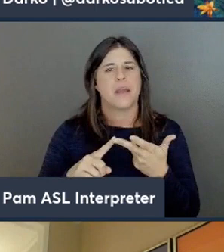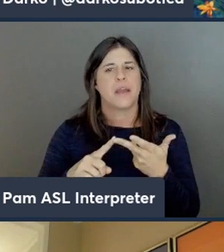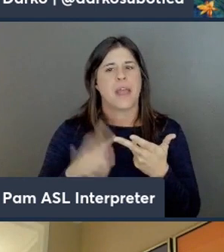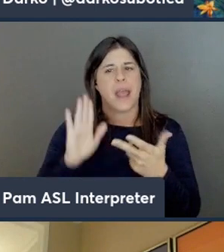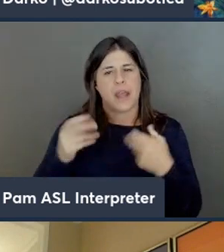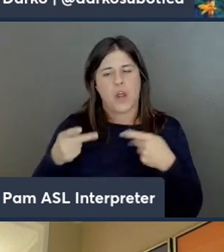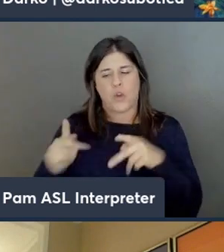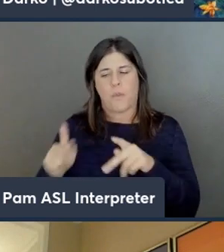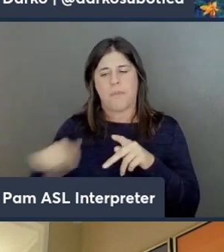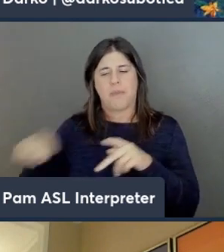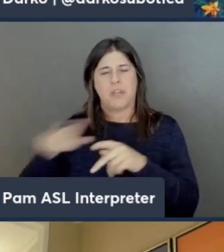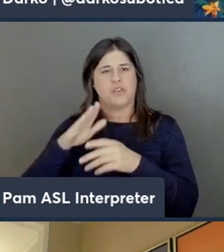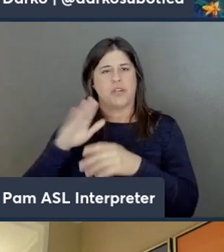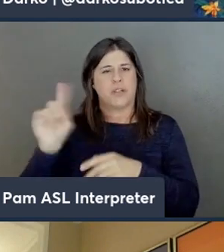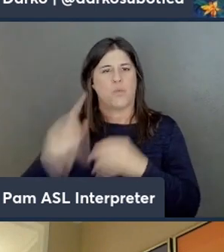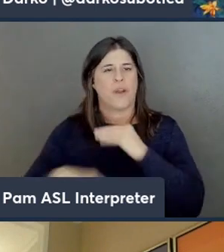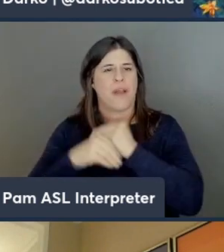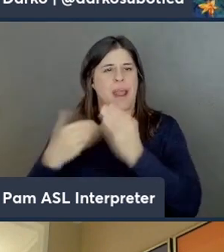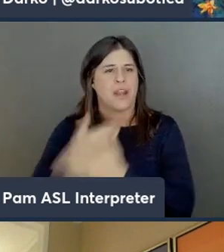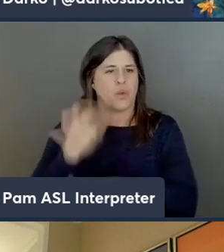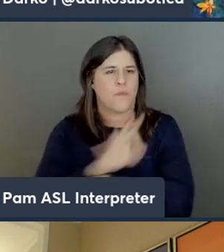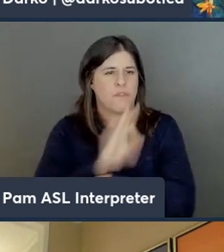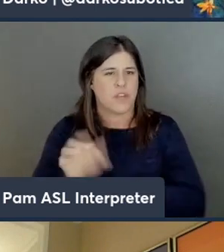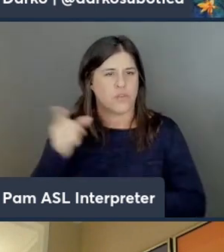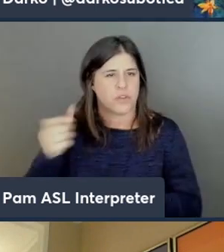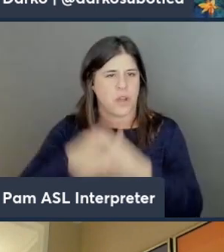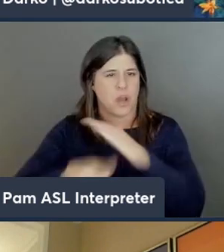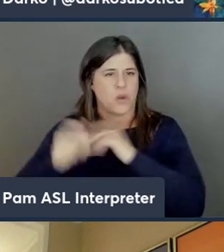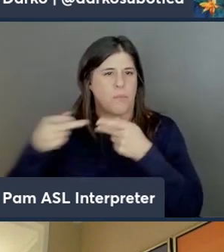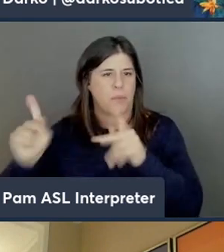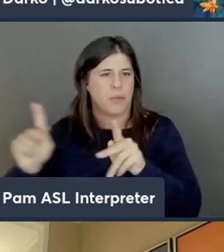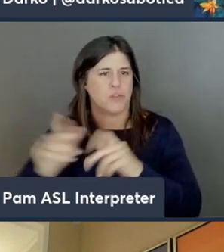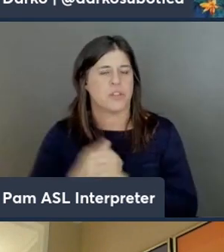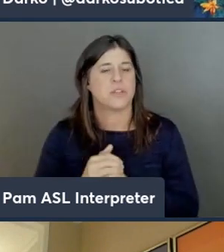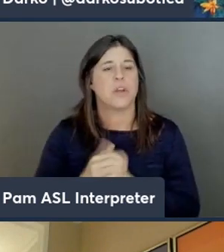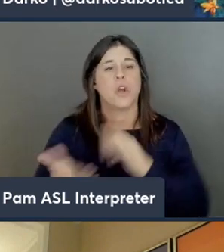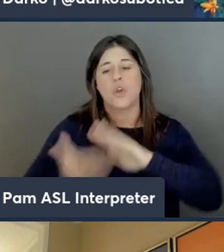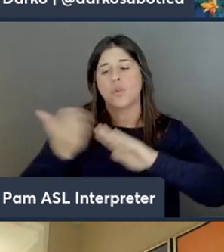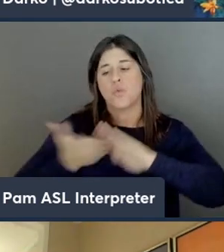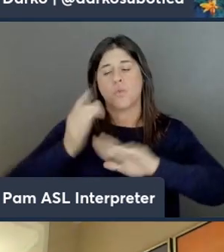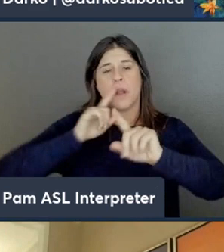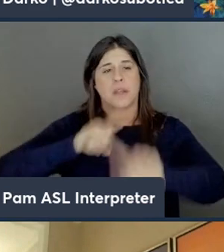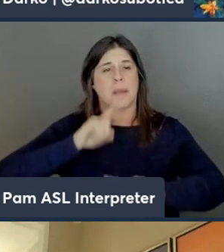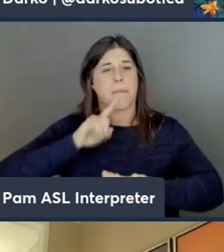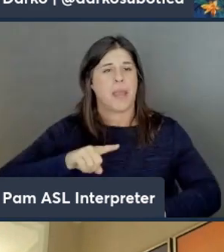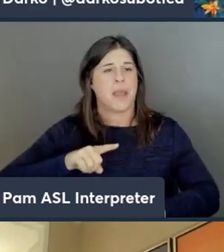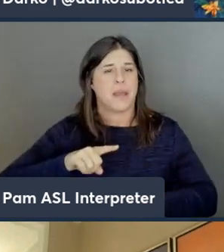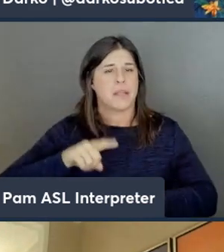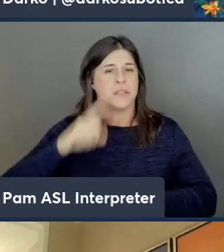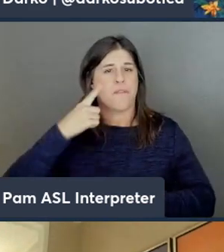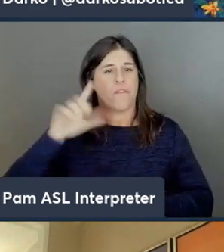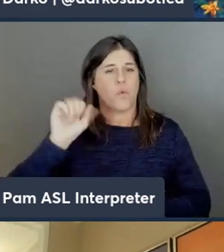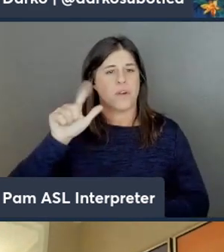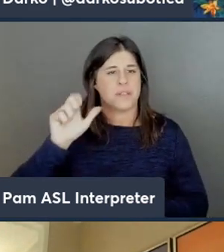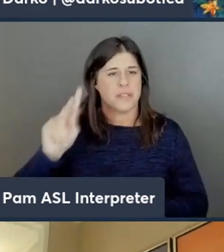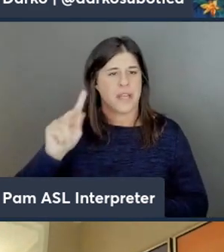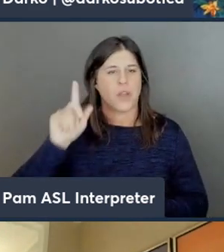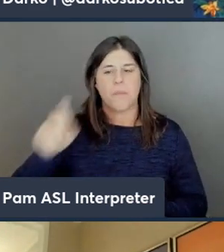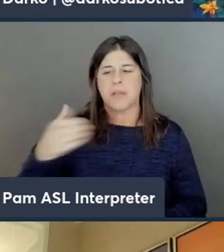is where we are adding new features here. So to run commands, in Slack, you need an IAM role.